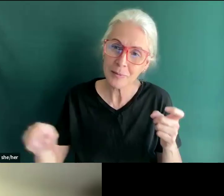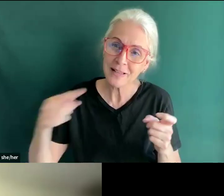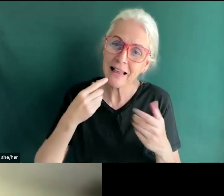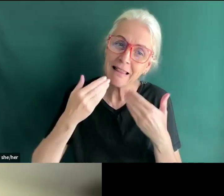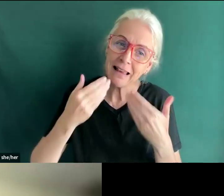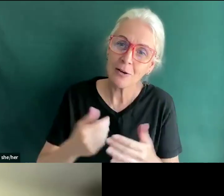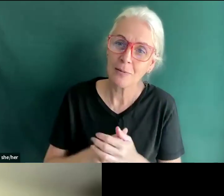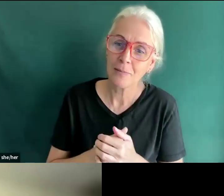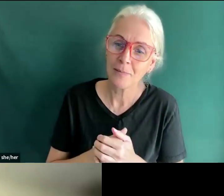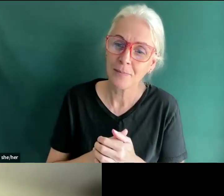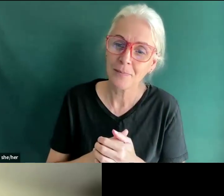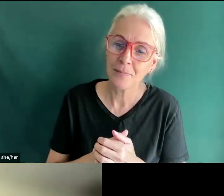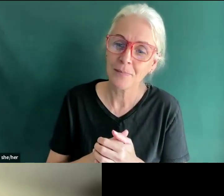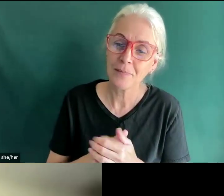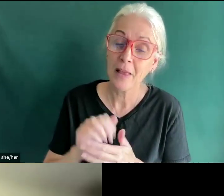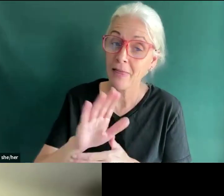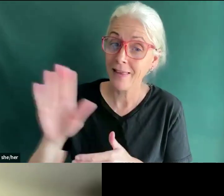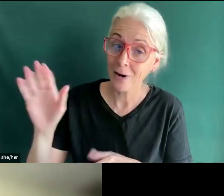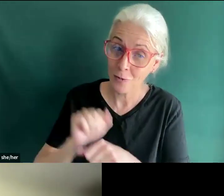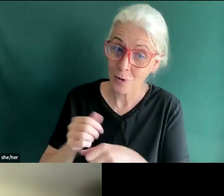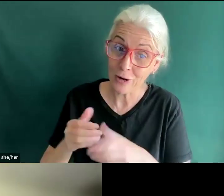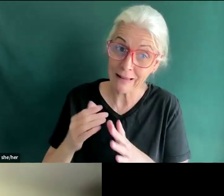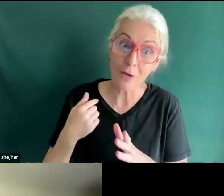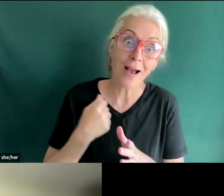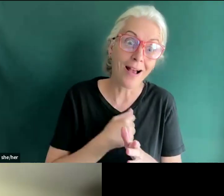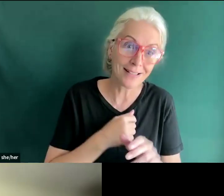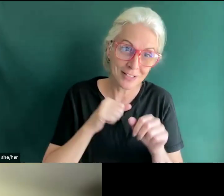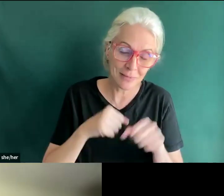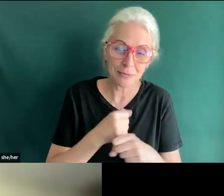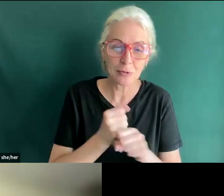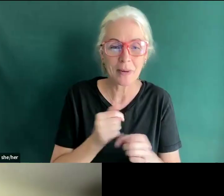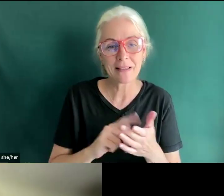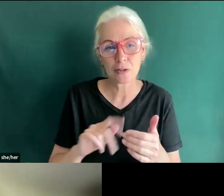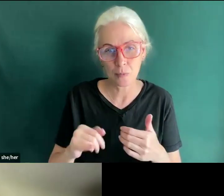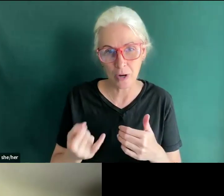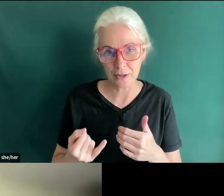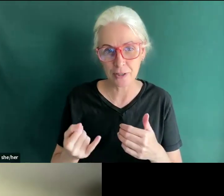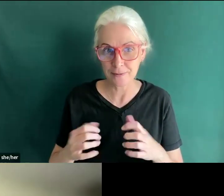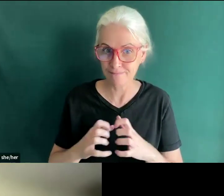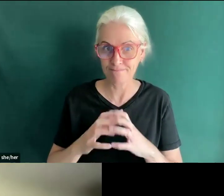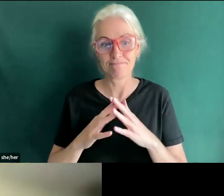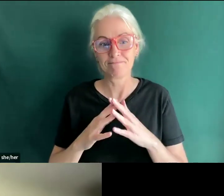because pretty much their work allowed us to be able to make this project come to life. So,